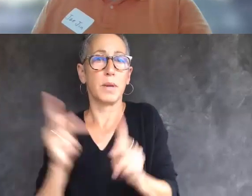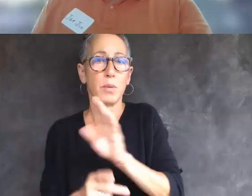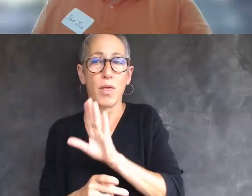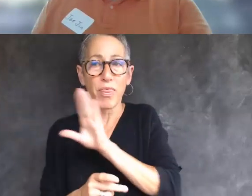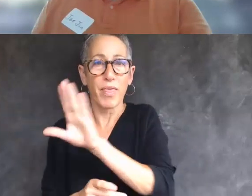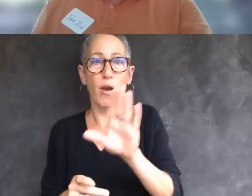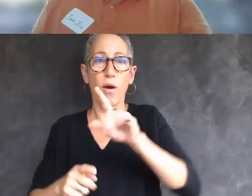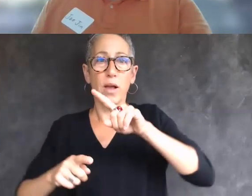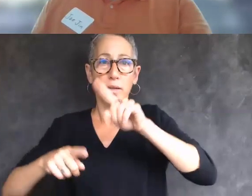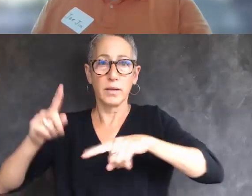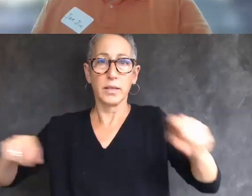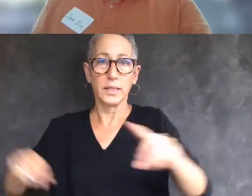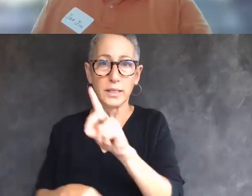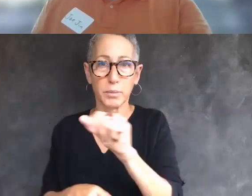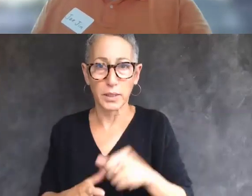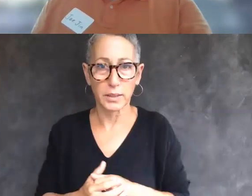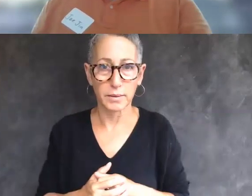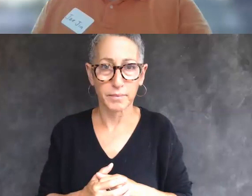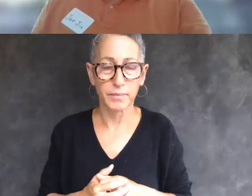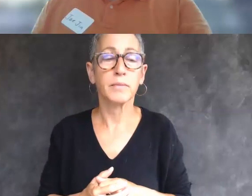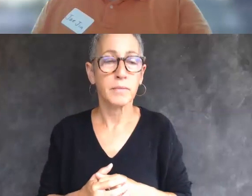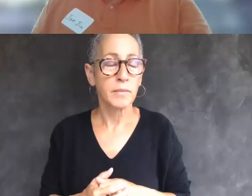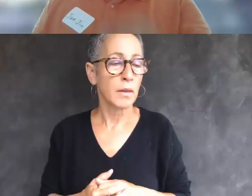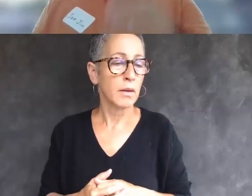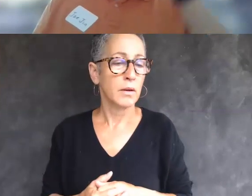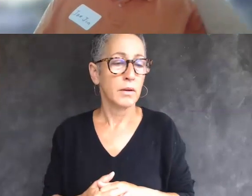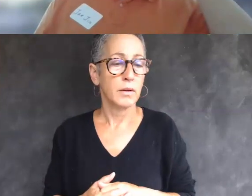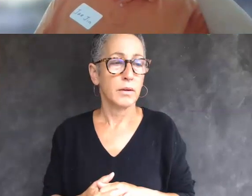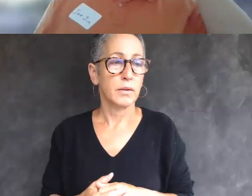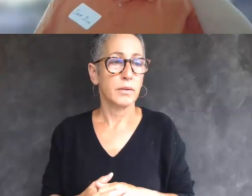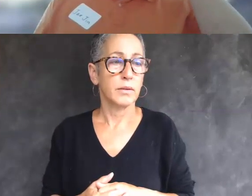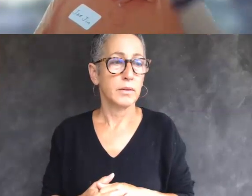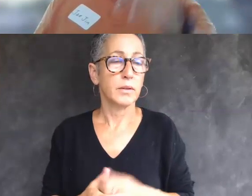at least that’s certain different abilities, because there's certain differences in abilities that are just normalized